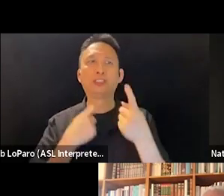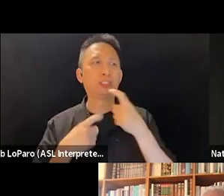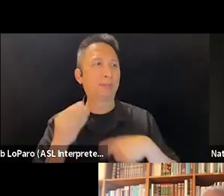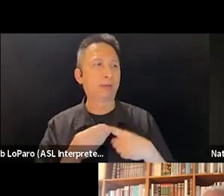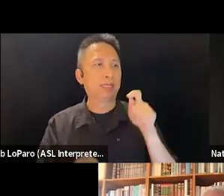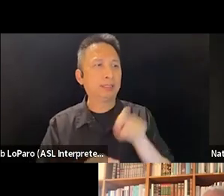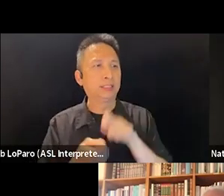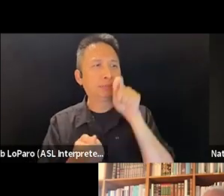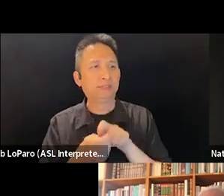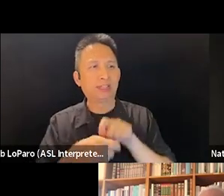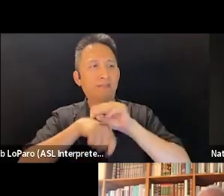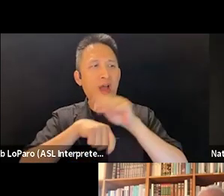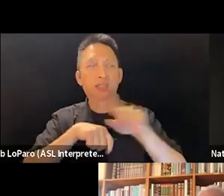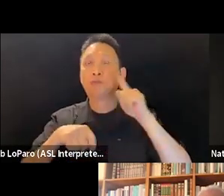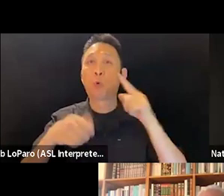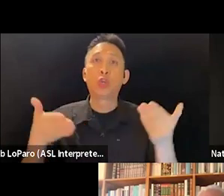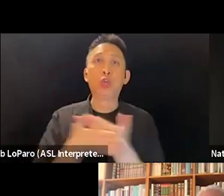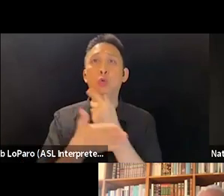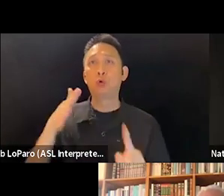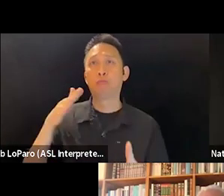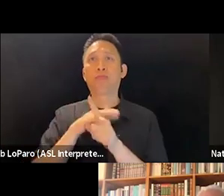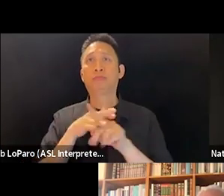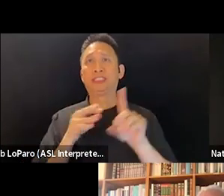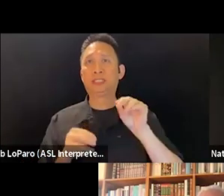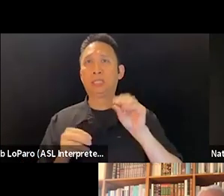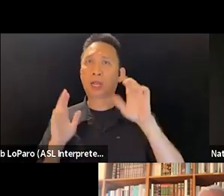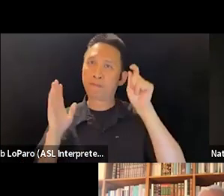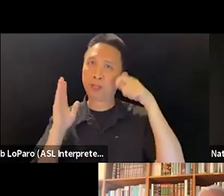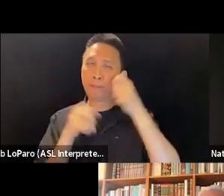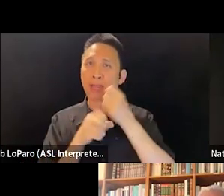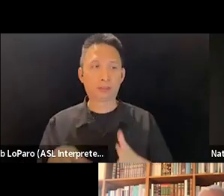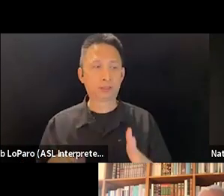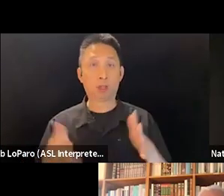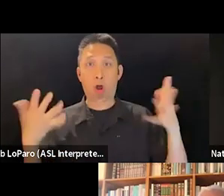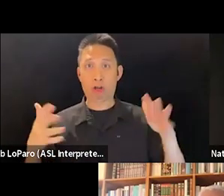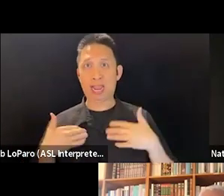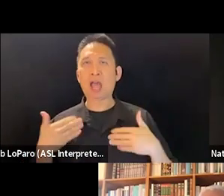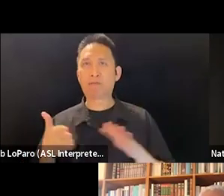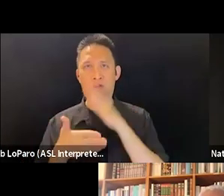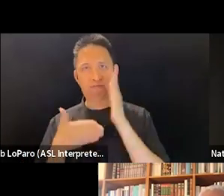for emerging filmmakers with completed projects that they want to sell.